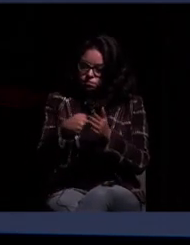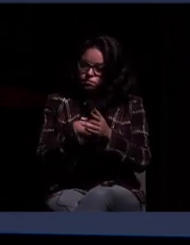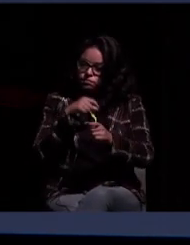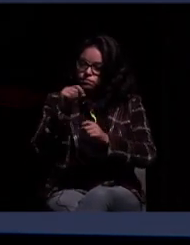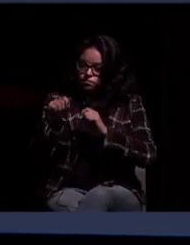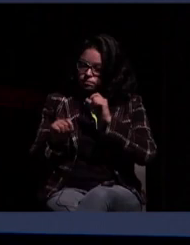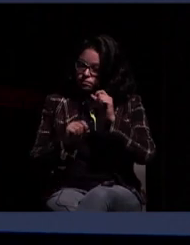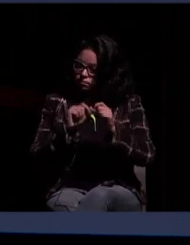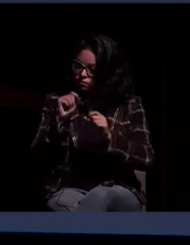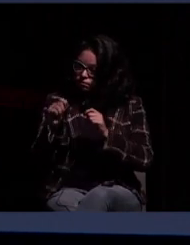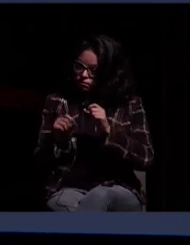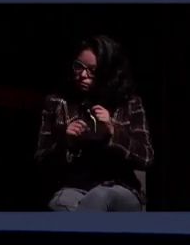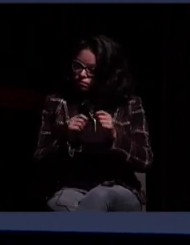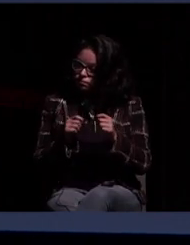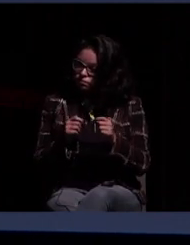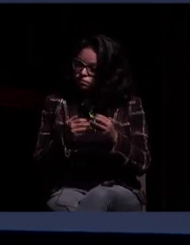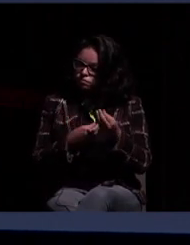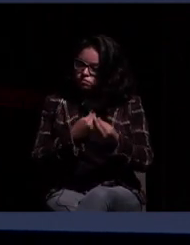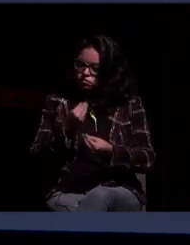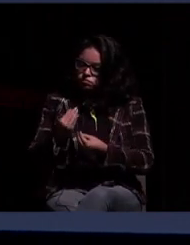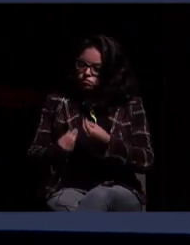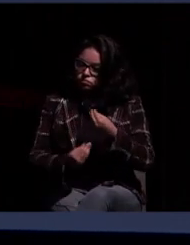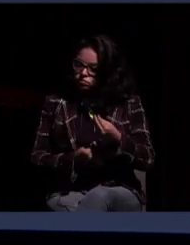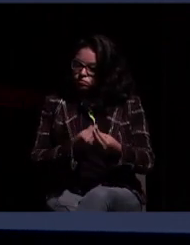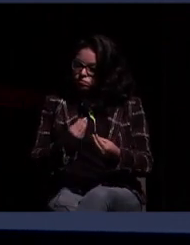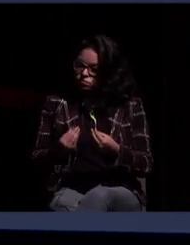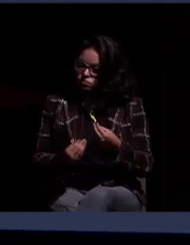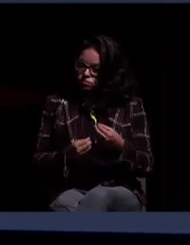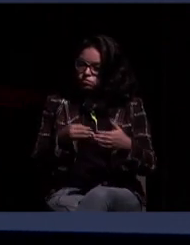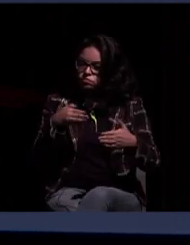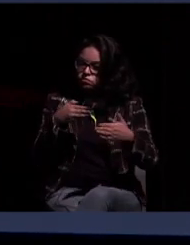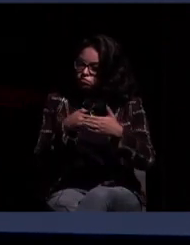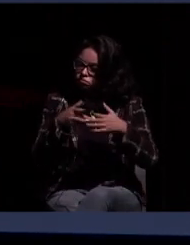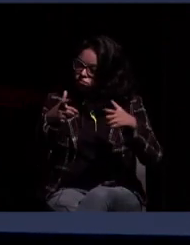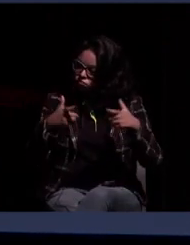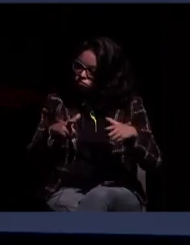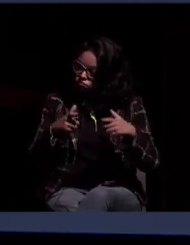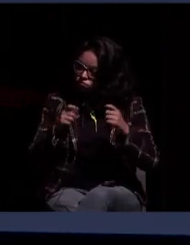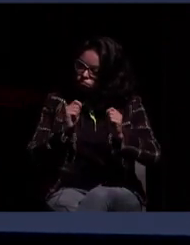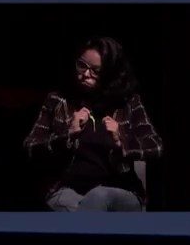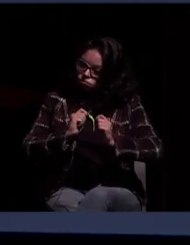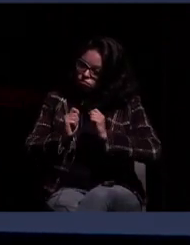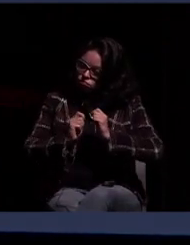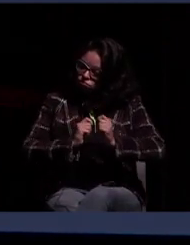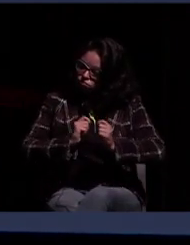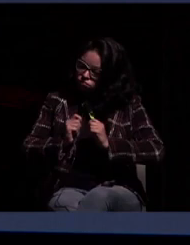up to what extent the excess of control,